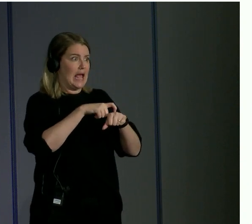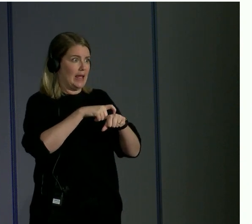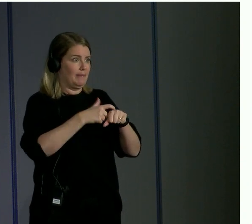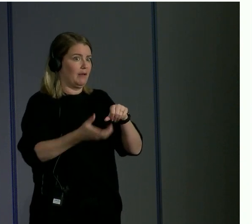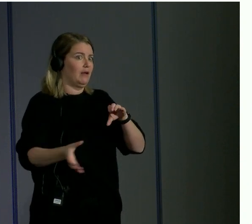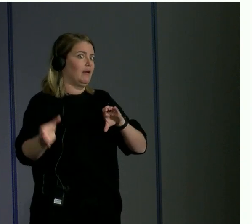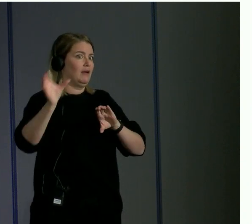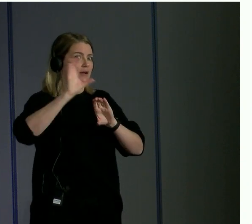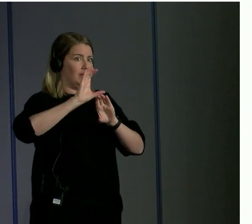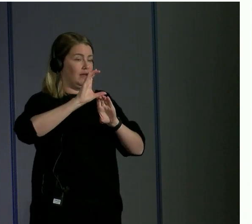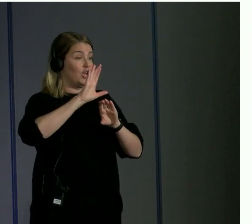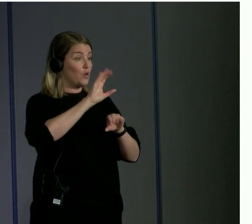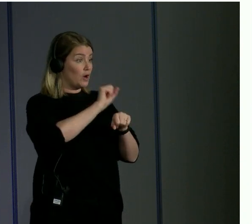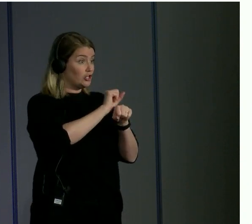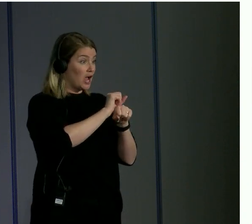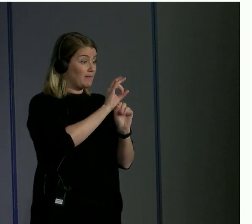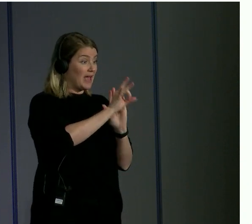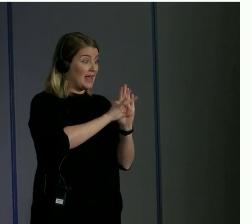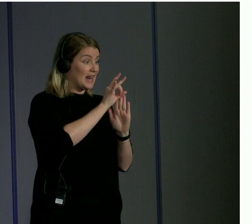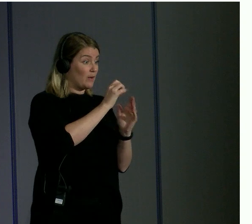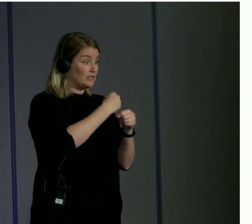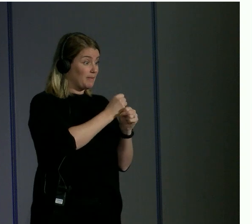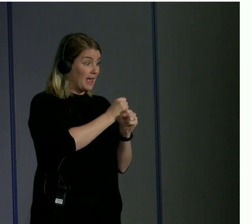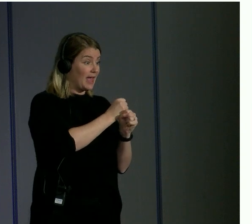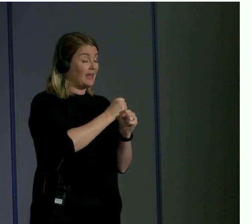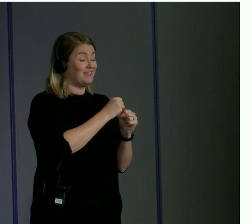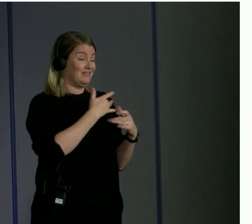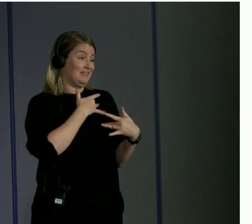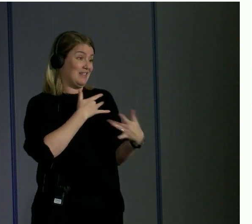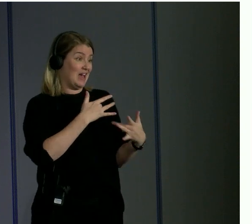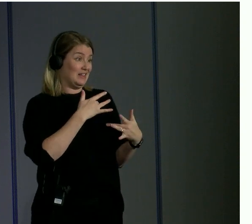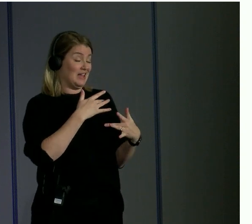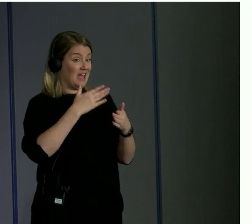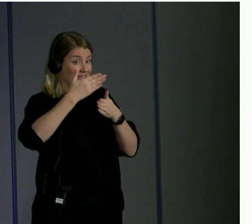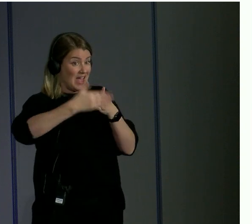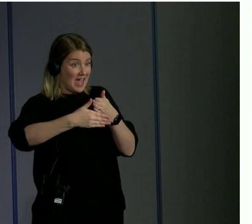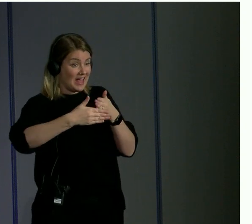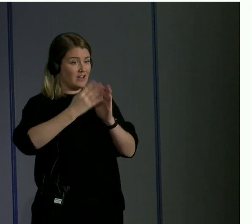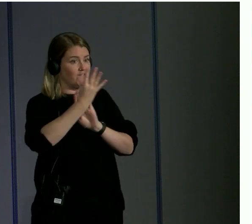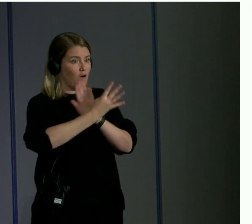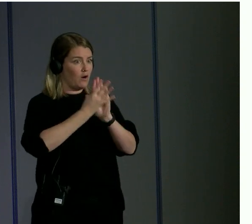job took you 8 hours to make it, it's very likely you'll spend 4 hours trying to fix it